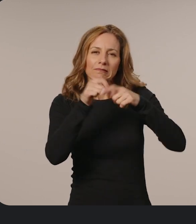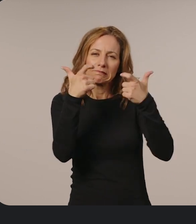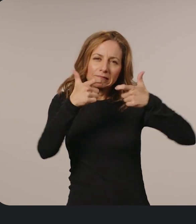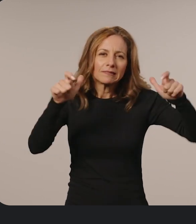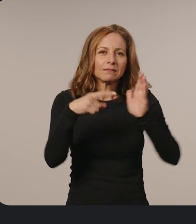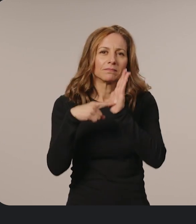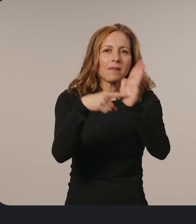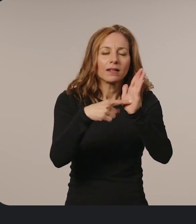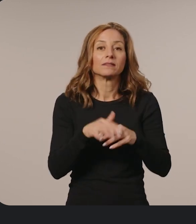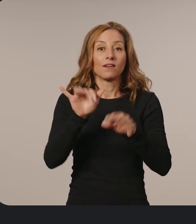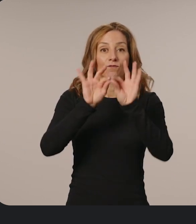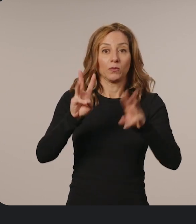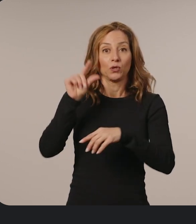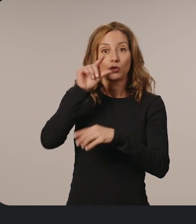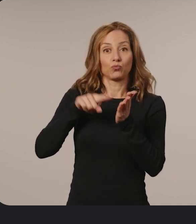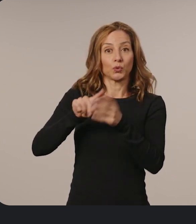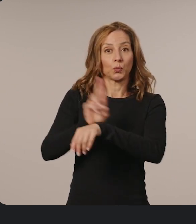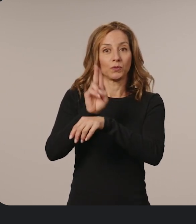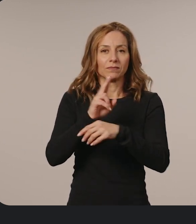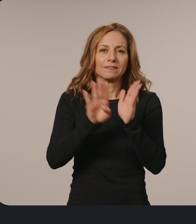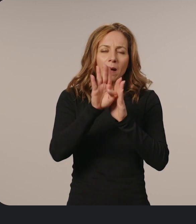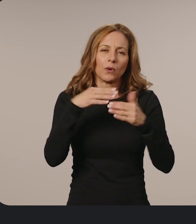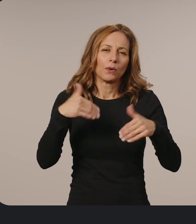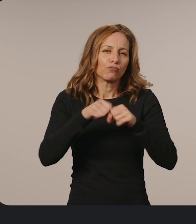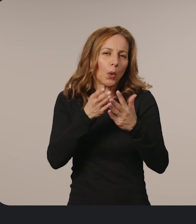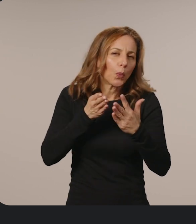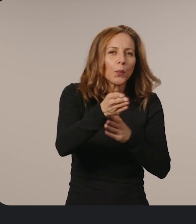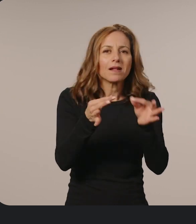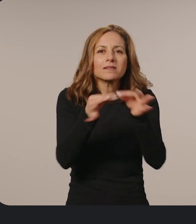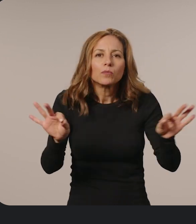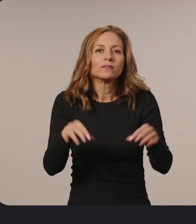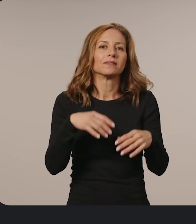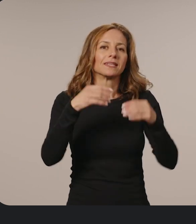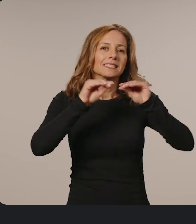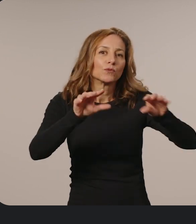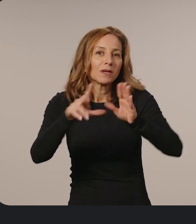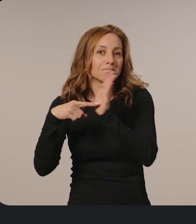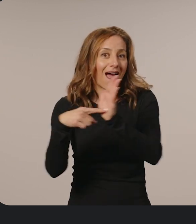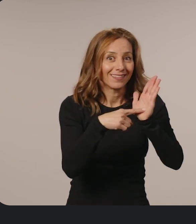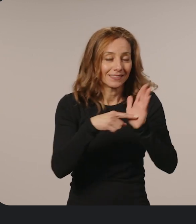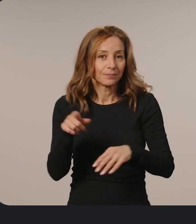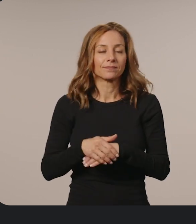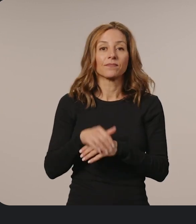who train very large scale models and the framework that Google research uses to develop breakthrough and language diffusion models.